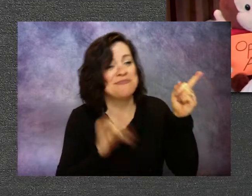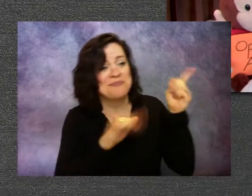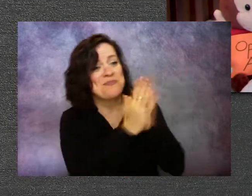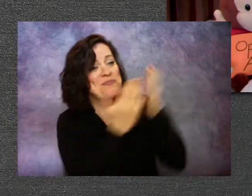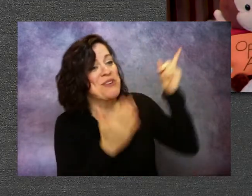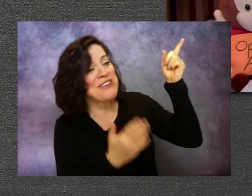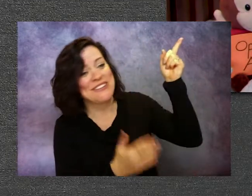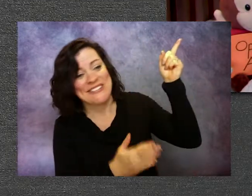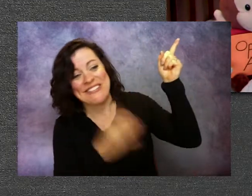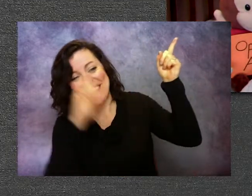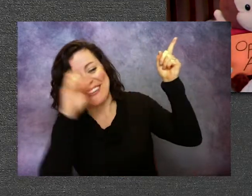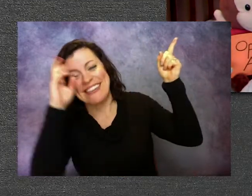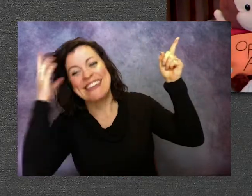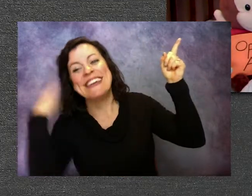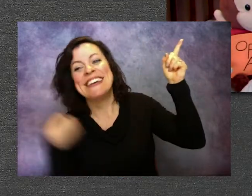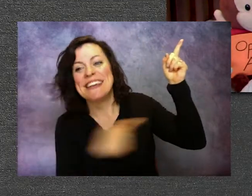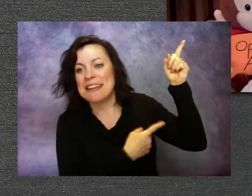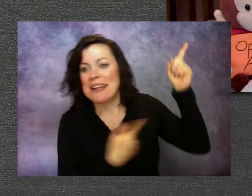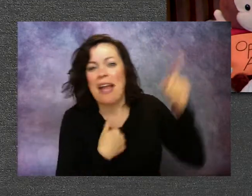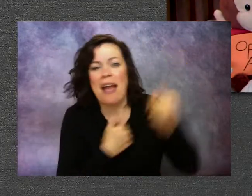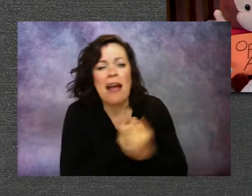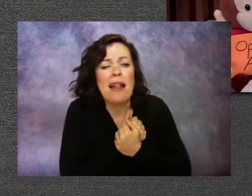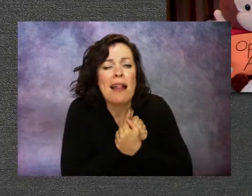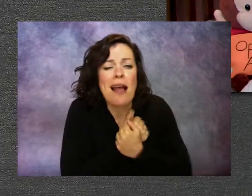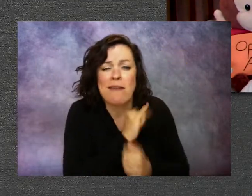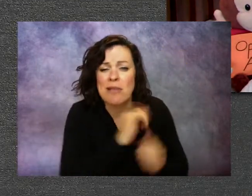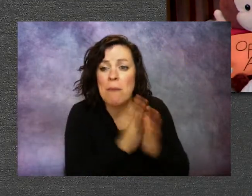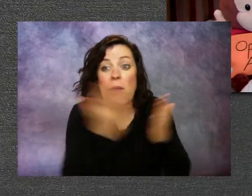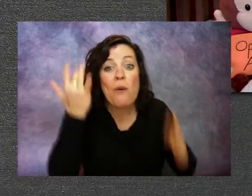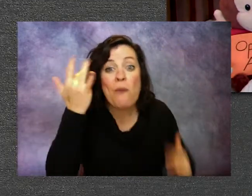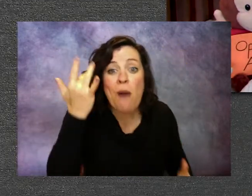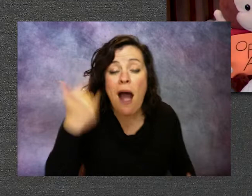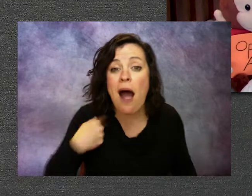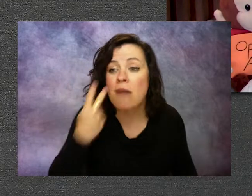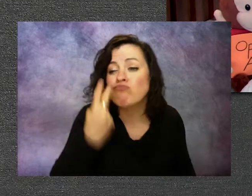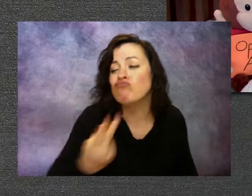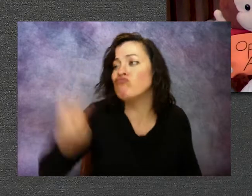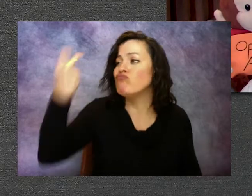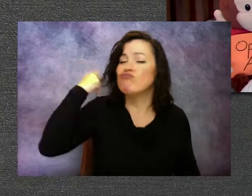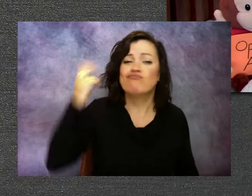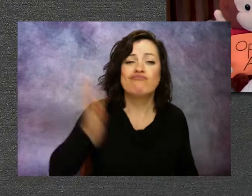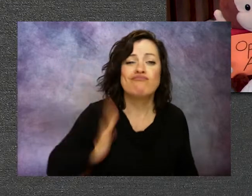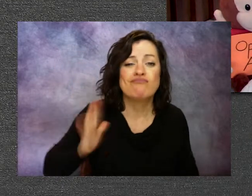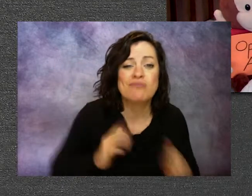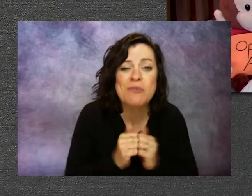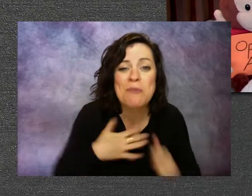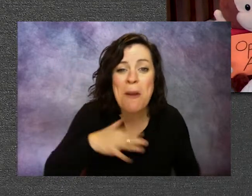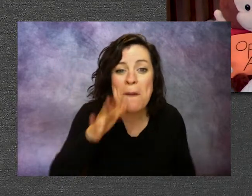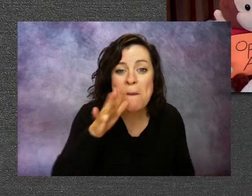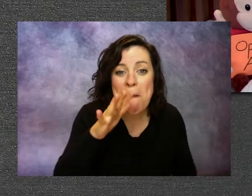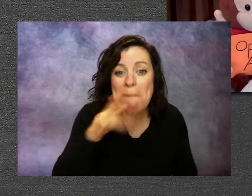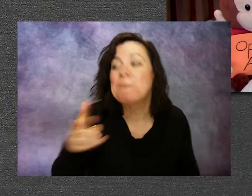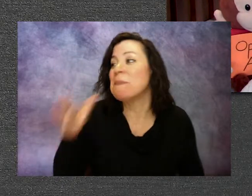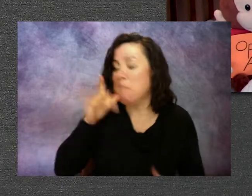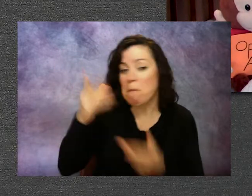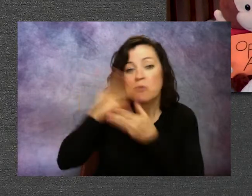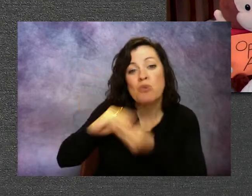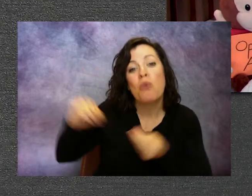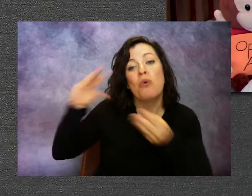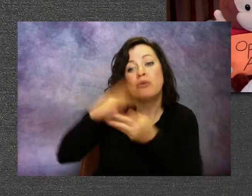And why this is one of my favorites is because my mommy used to read me this story when I was growing up. I loved it so much.